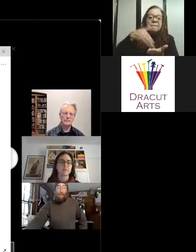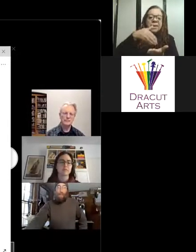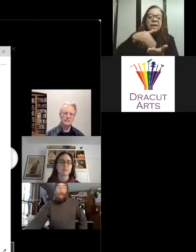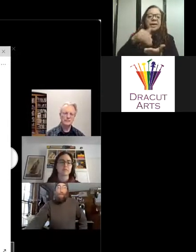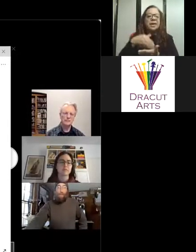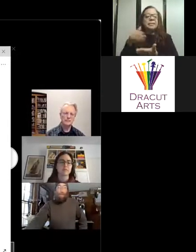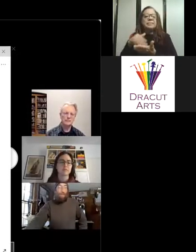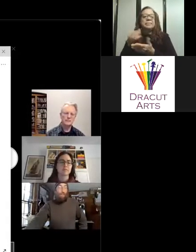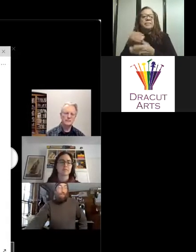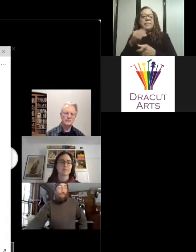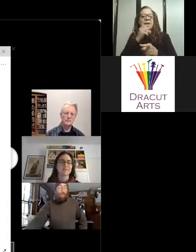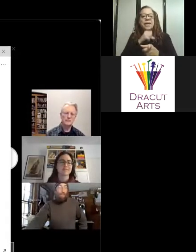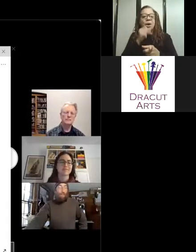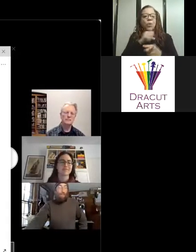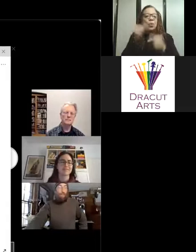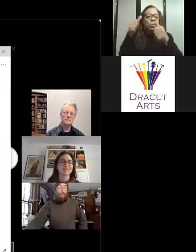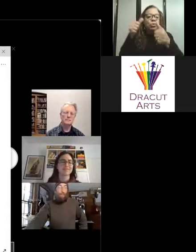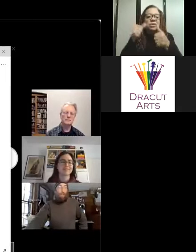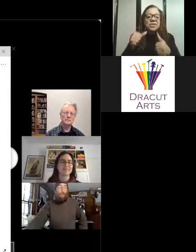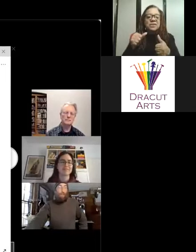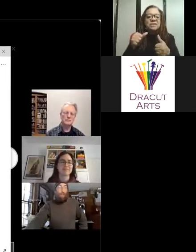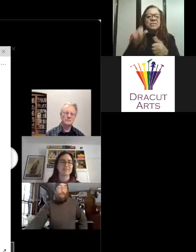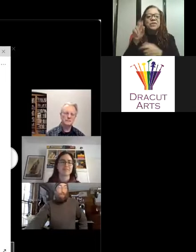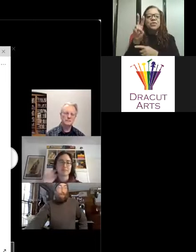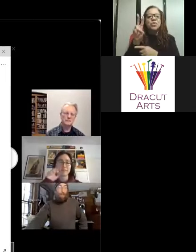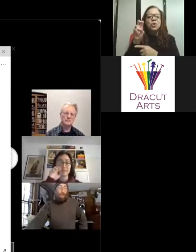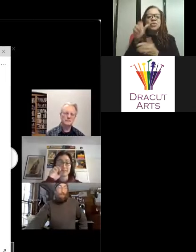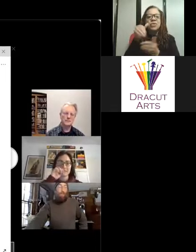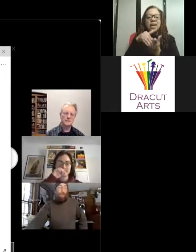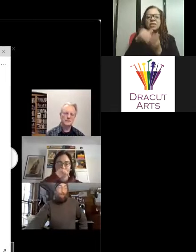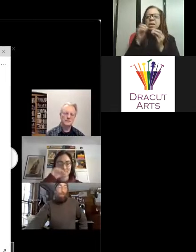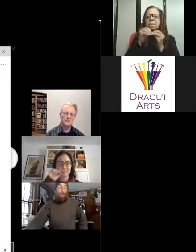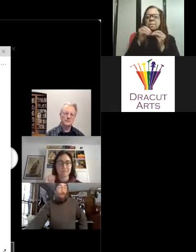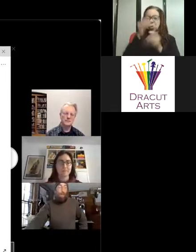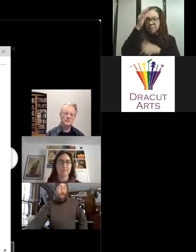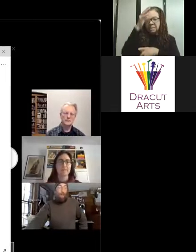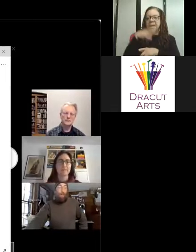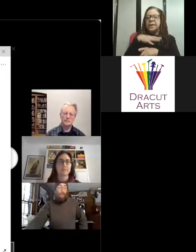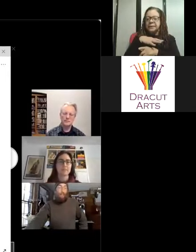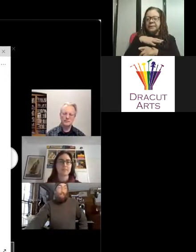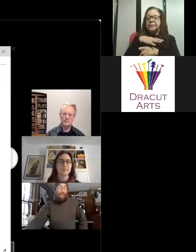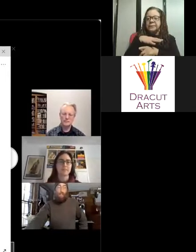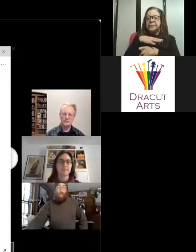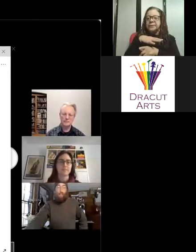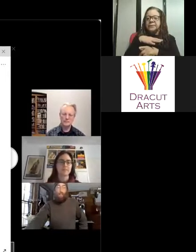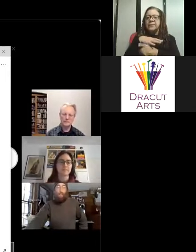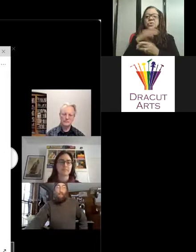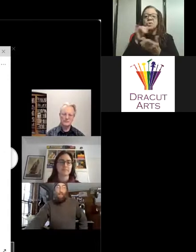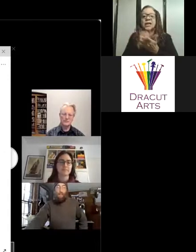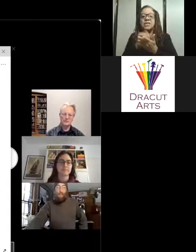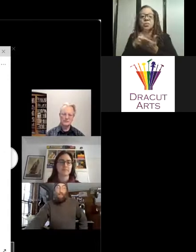a draft poster for 200,000 more men, that was what the call that went out at this time, as he wrote this letter